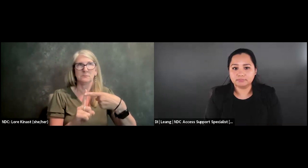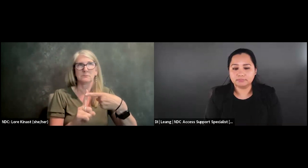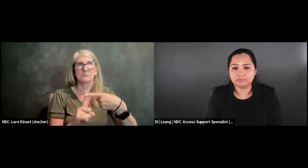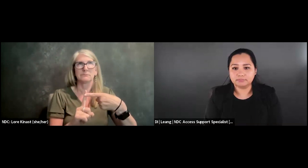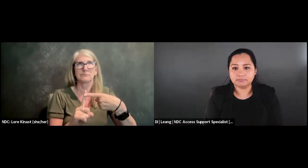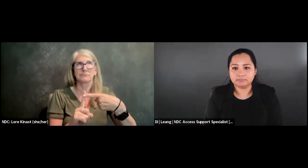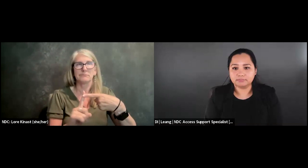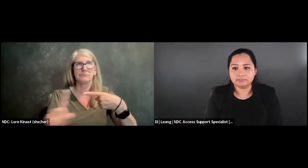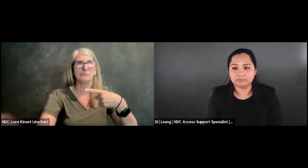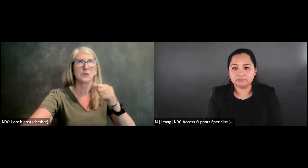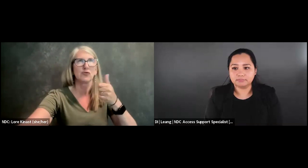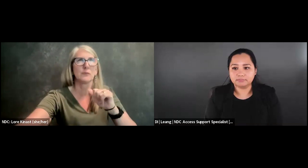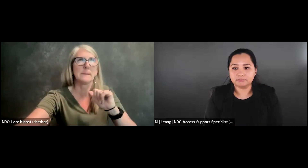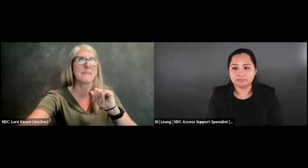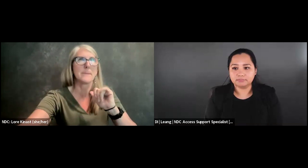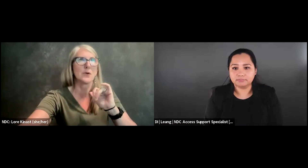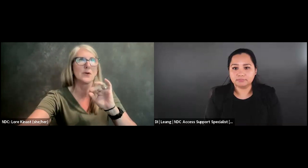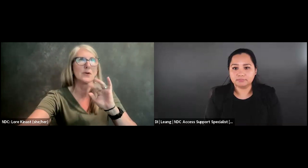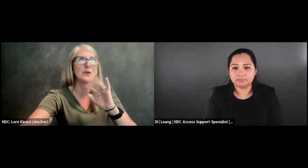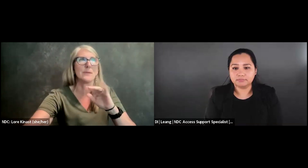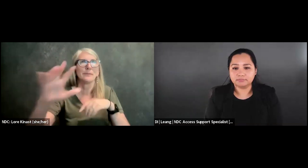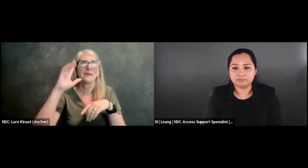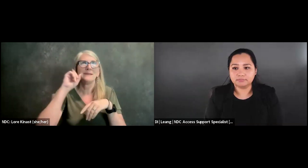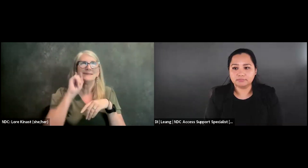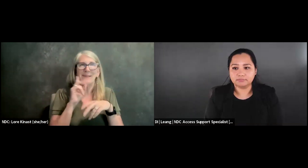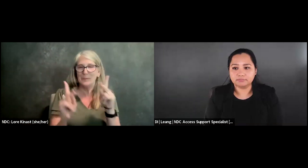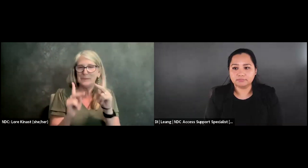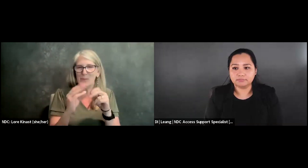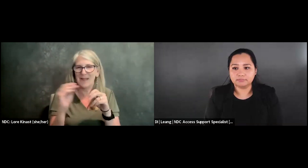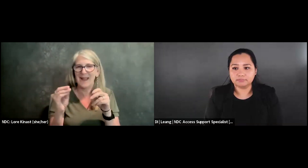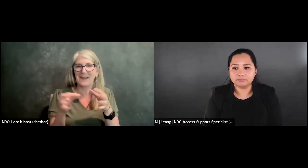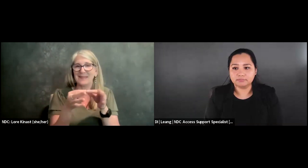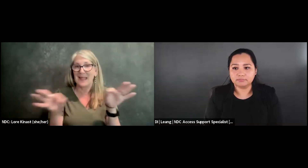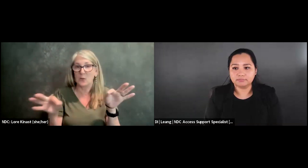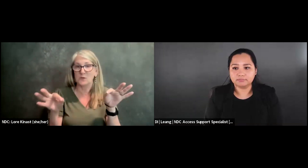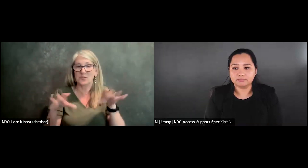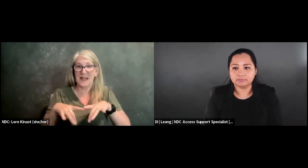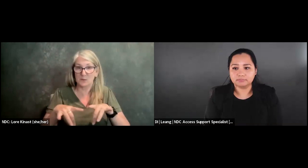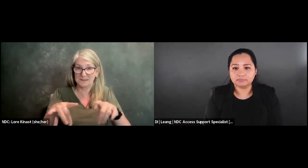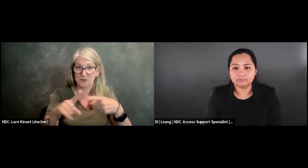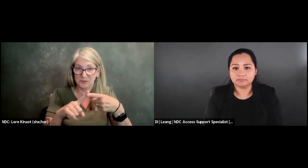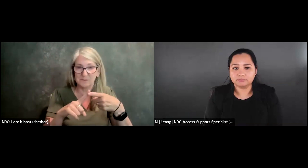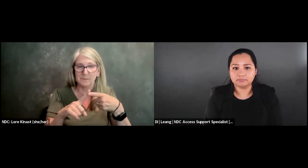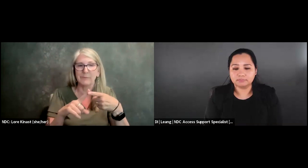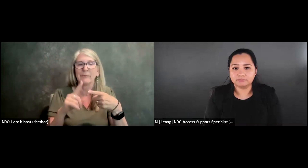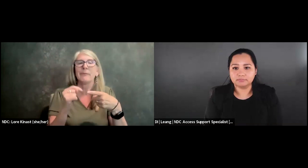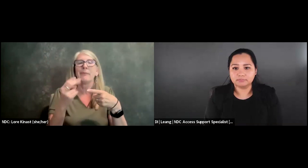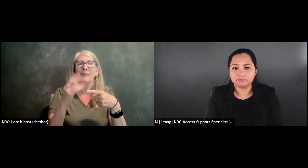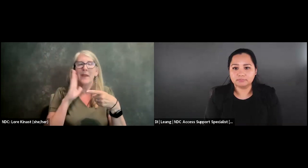And I want to jog my memory by looking at my notes. Deaf students and language acquisition.